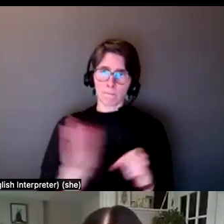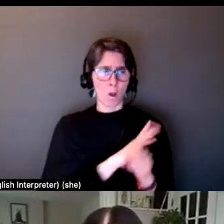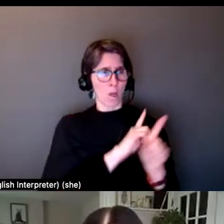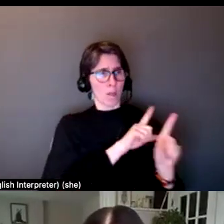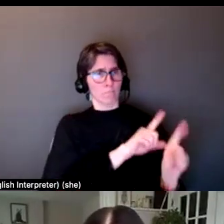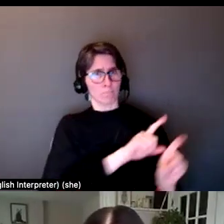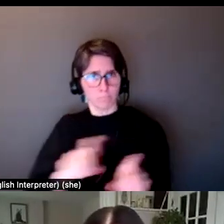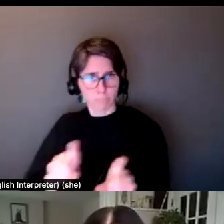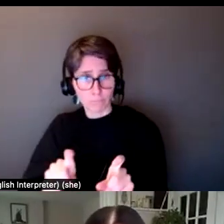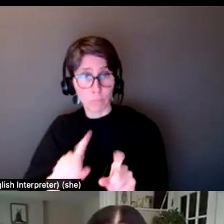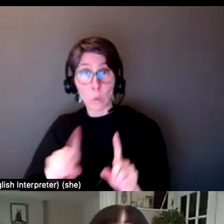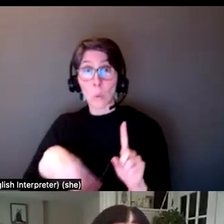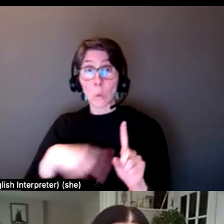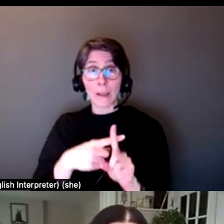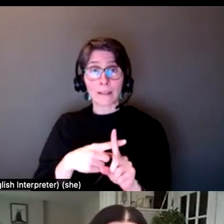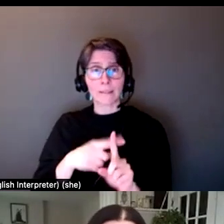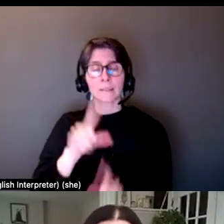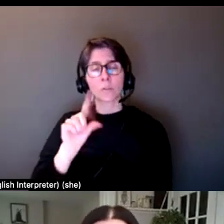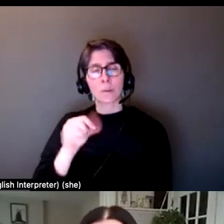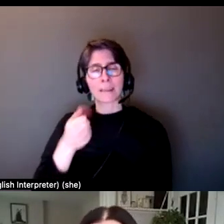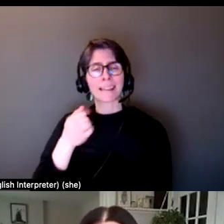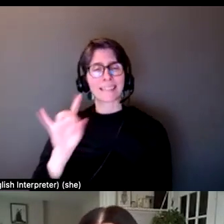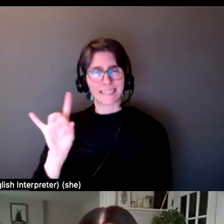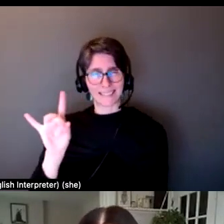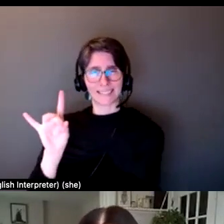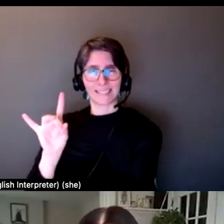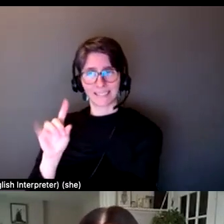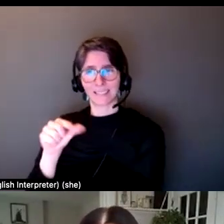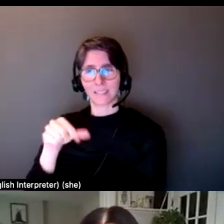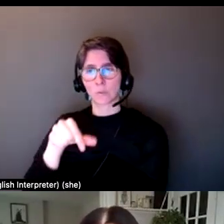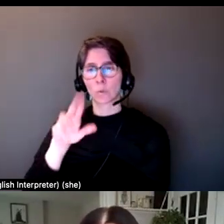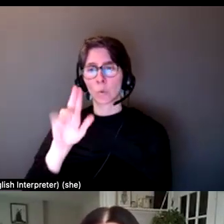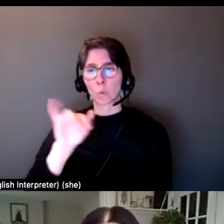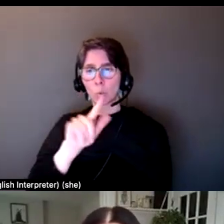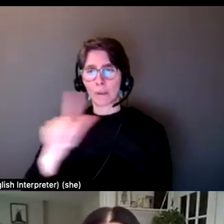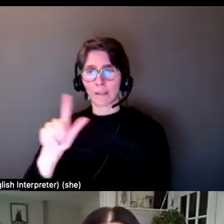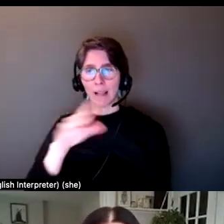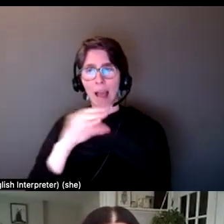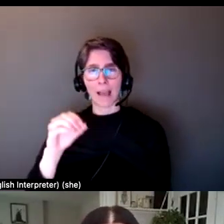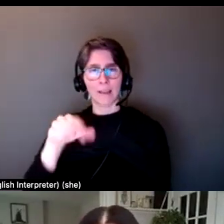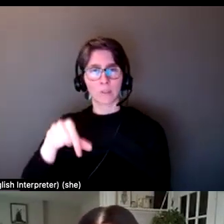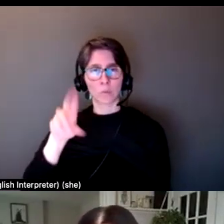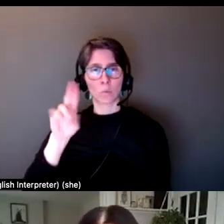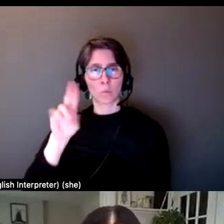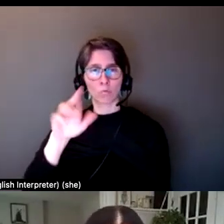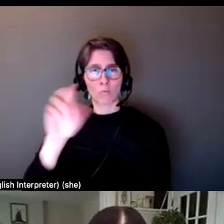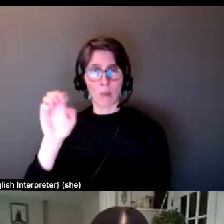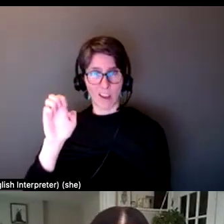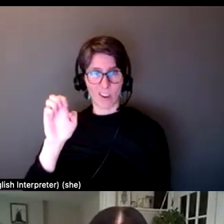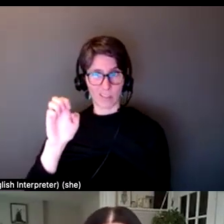by Quill & Quire. And that was over six years ago now. So, before the pandemic,